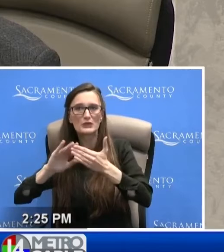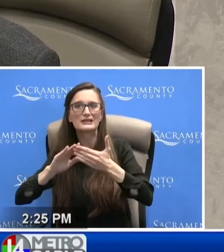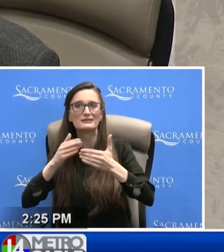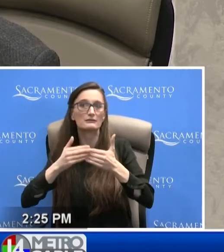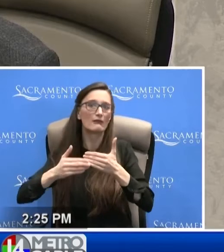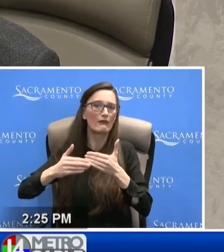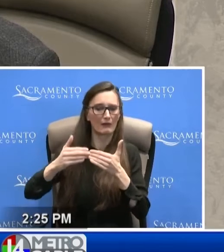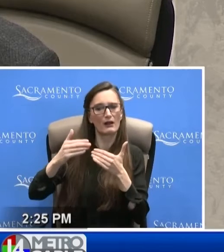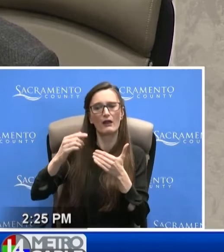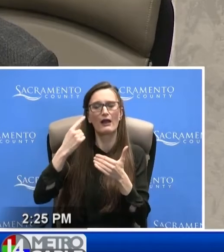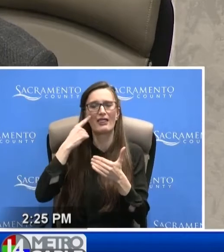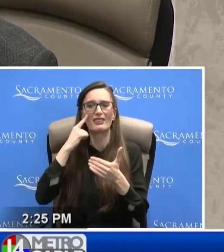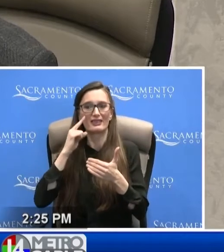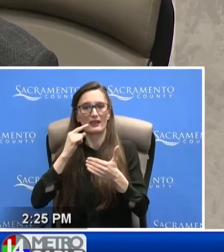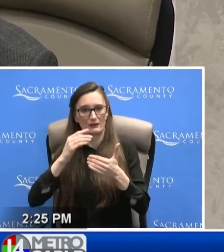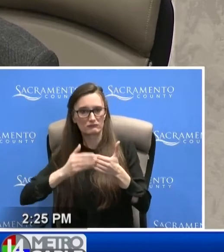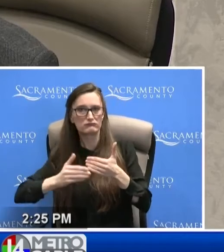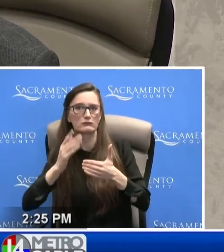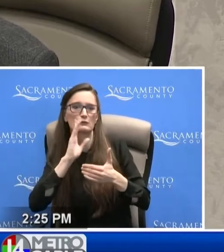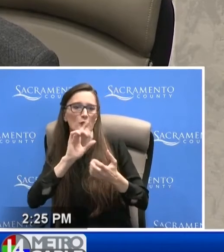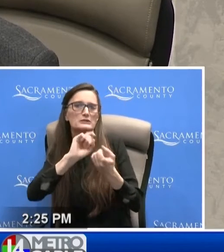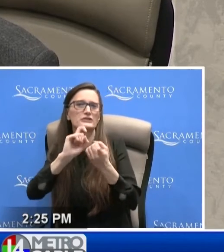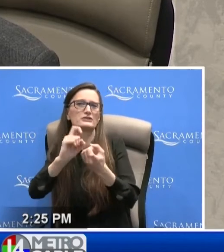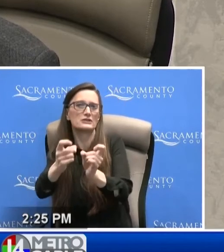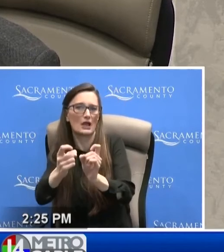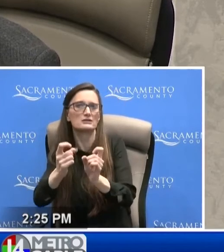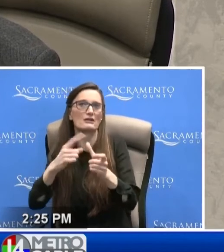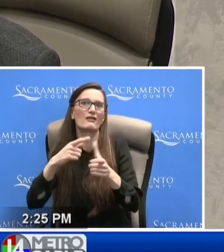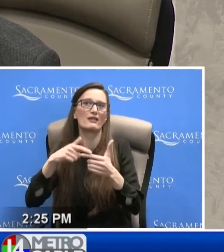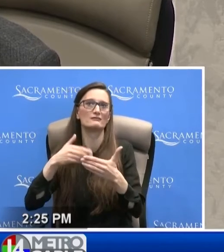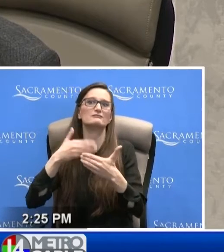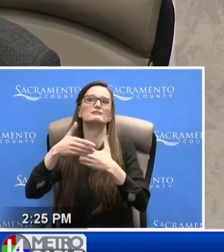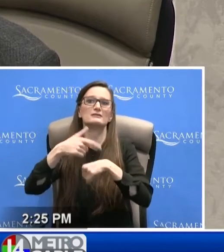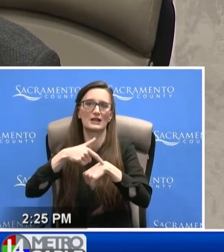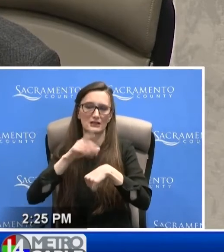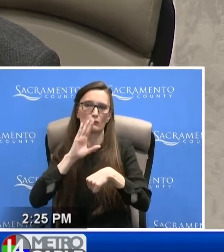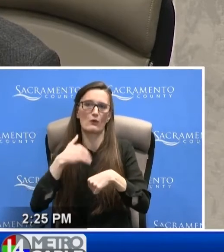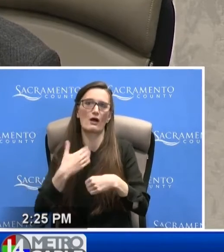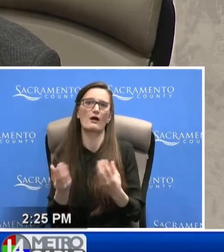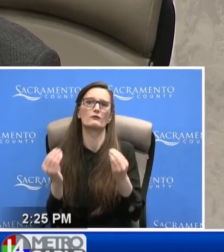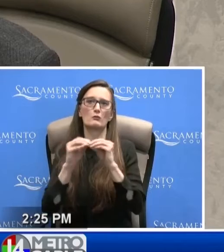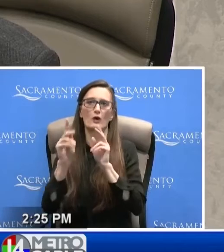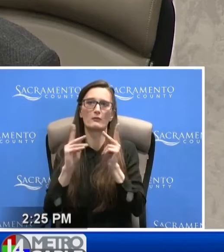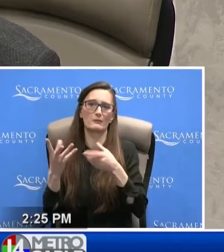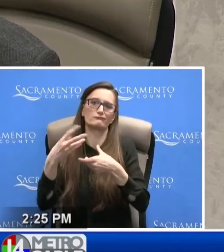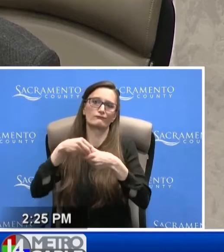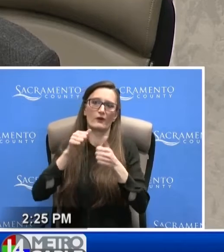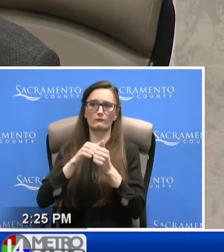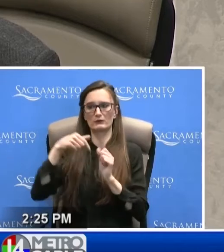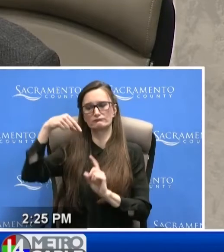a good deal of input in the next go around as well. But I might just again add my thanks to our staff and to all the folks who participated.